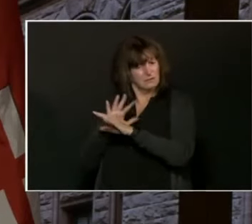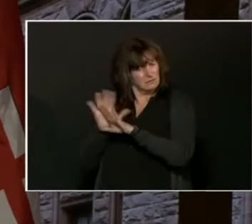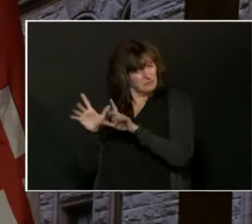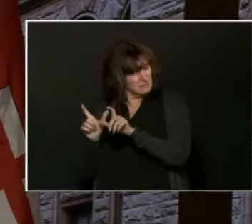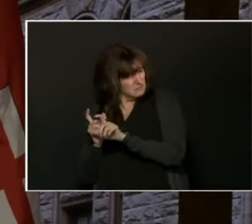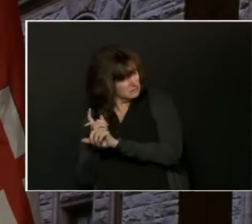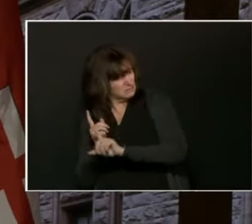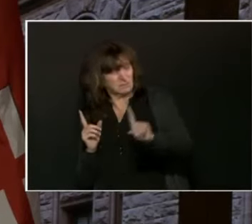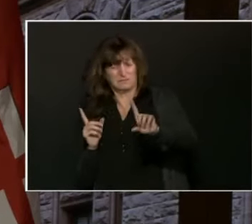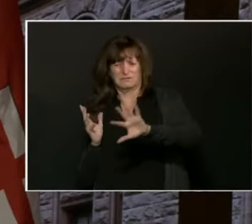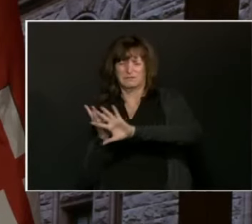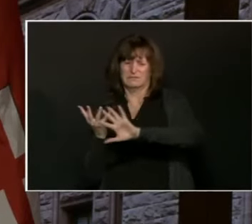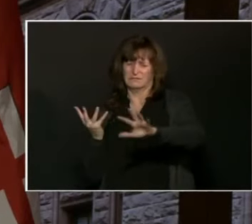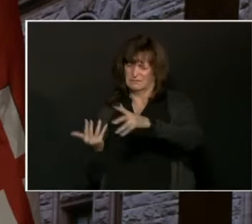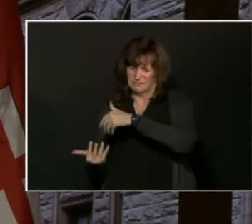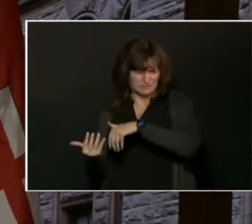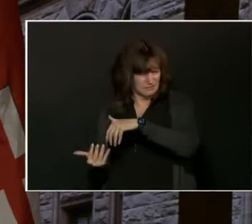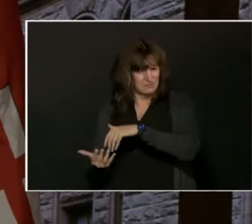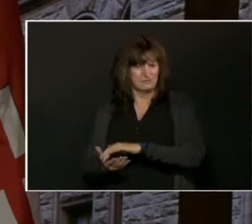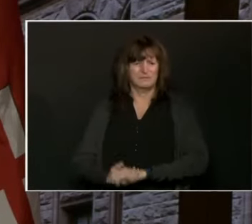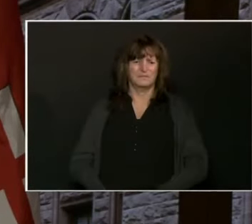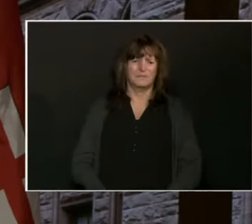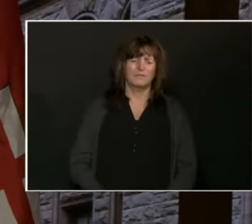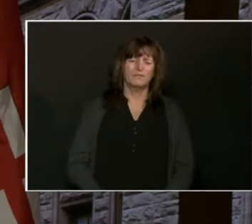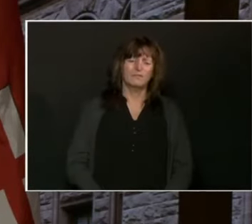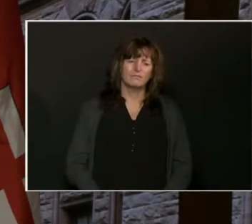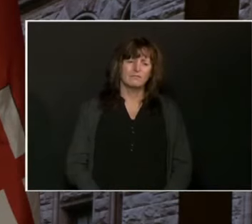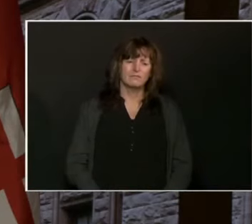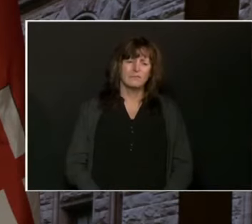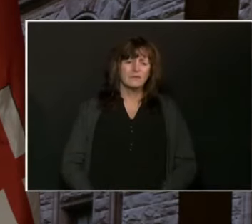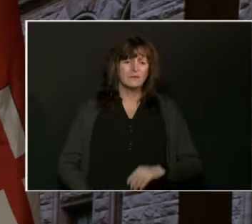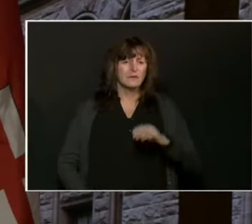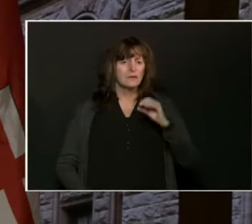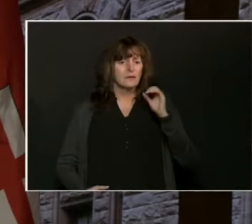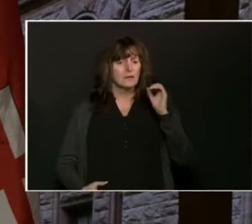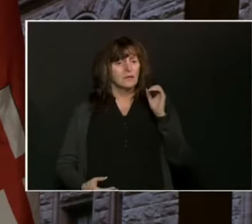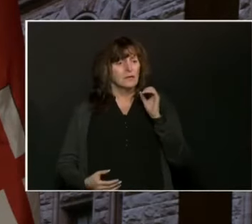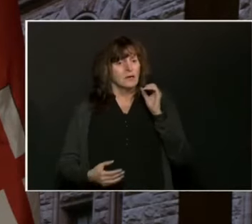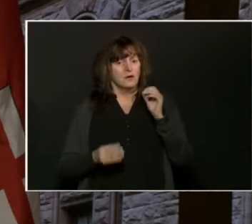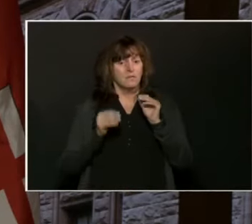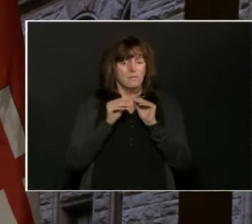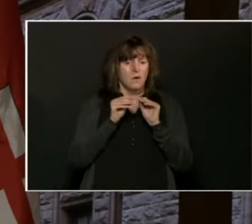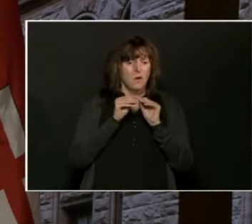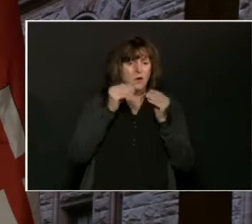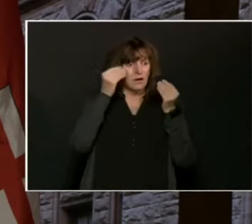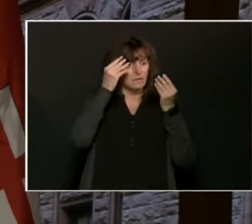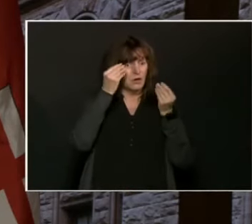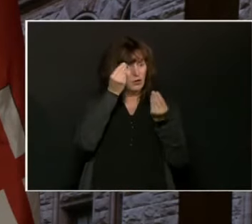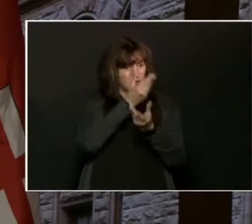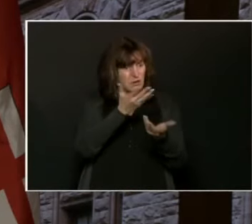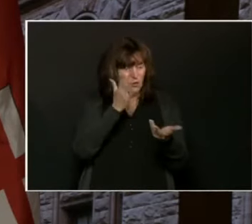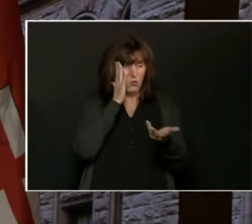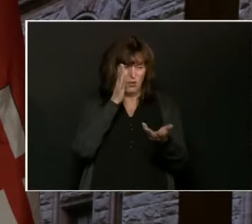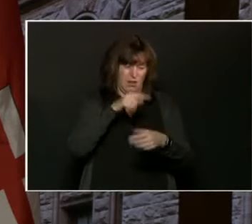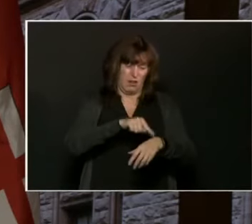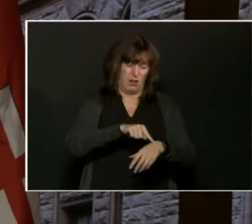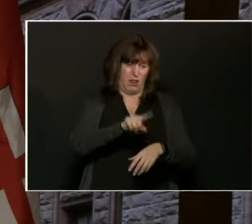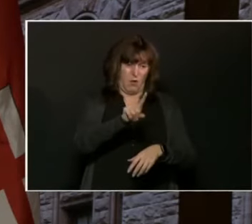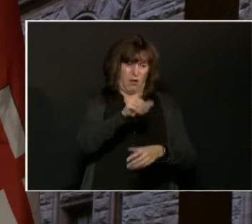LIVE IN THEIR HOUSEHOLDS.